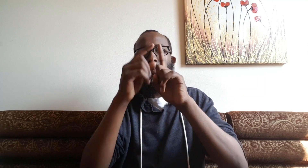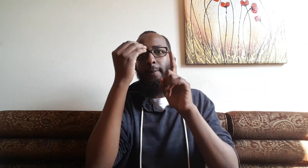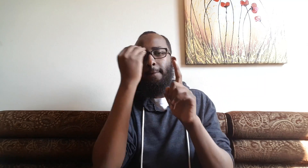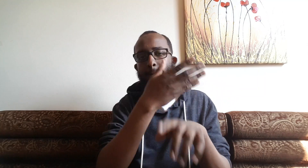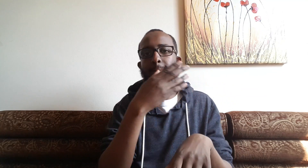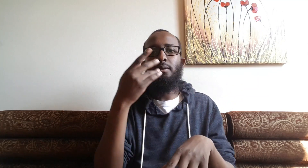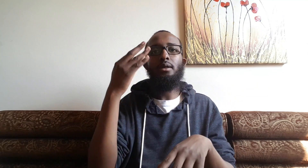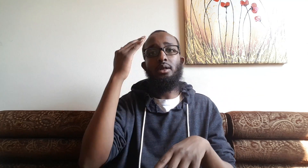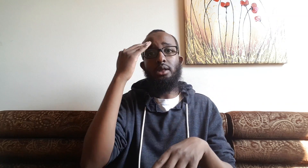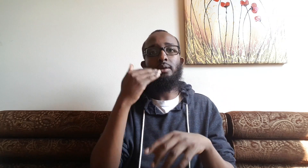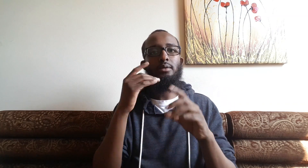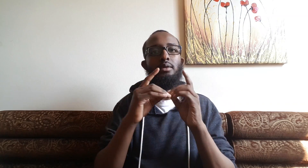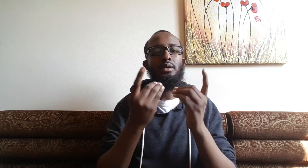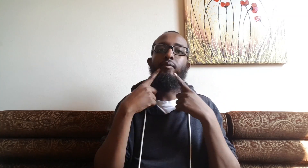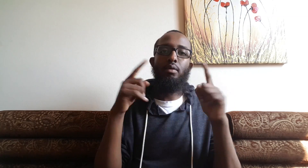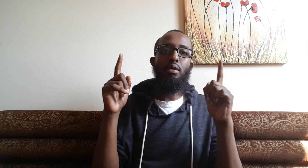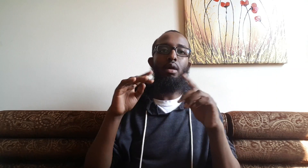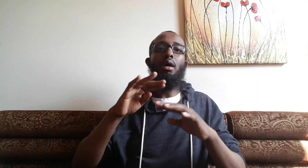So me and the interpreter went to the head department.